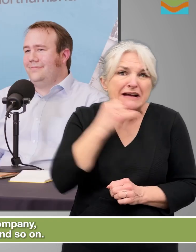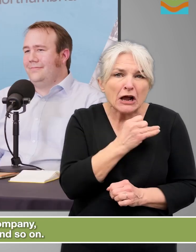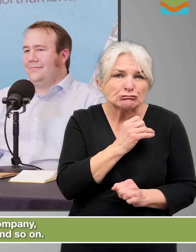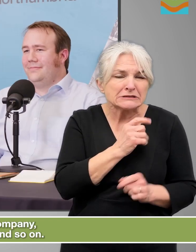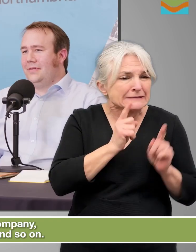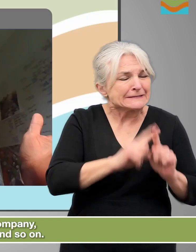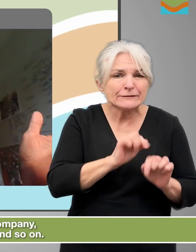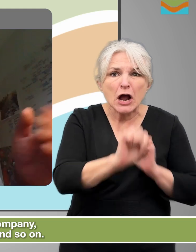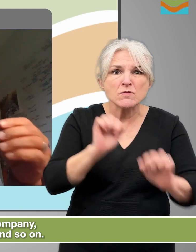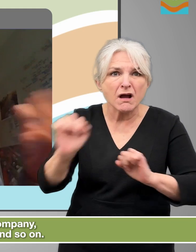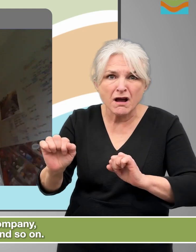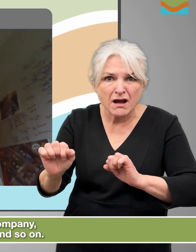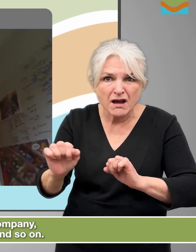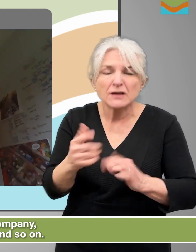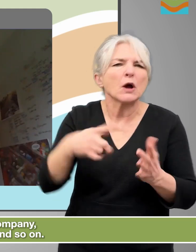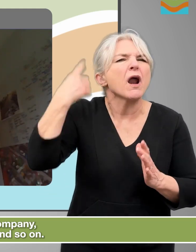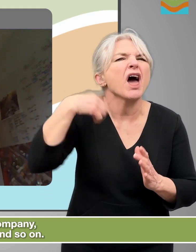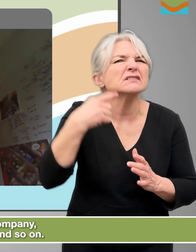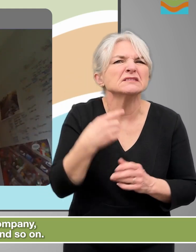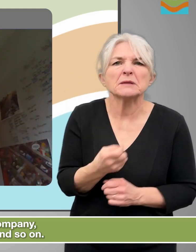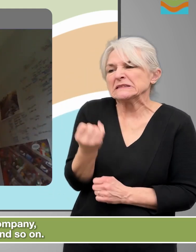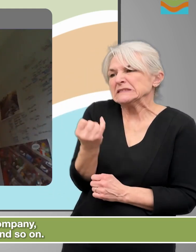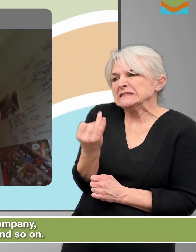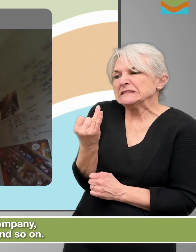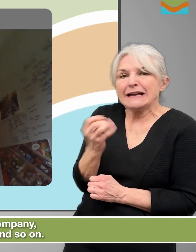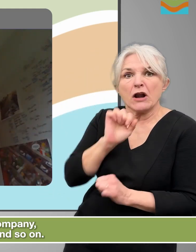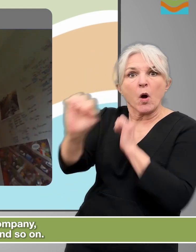five telco operators, a water company, gas company, local authorities and so on.